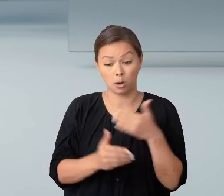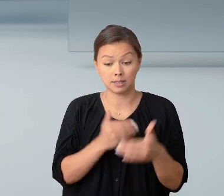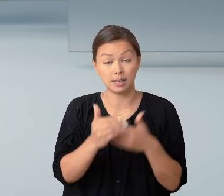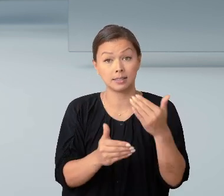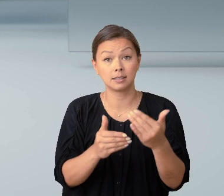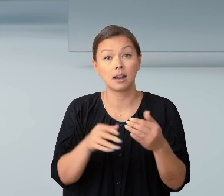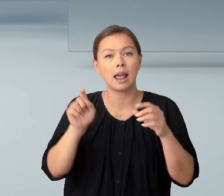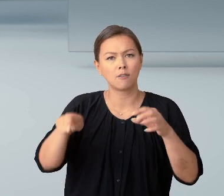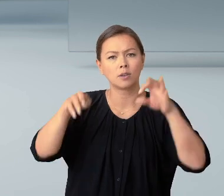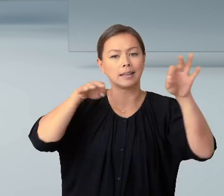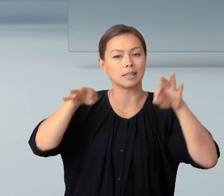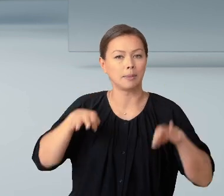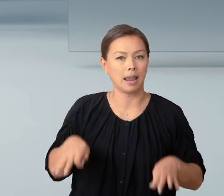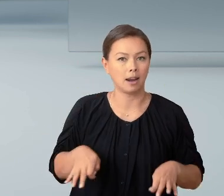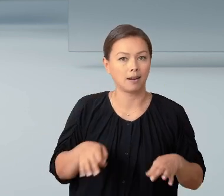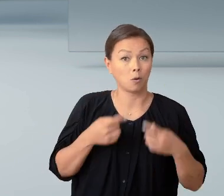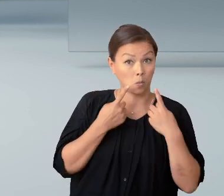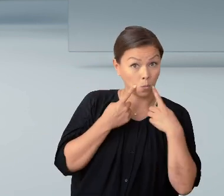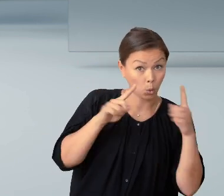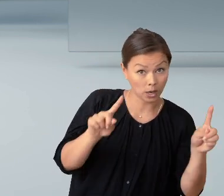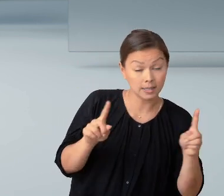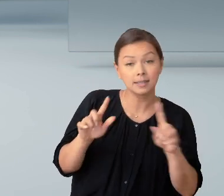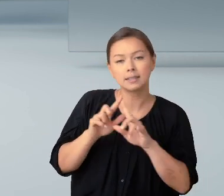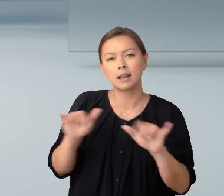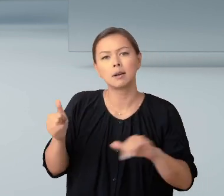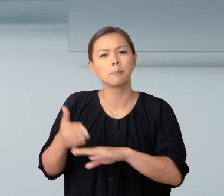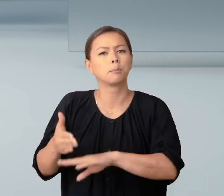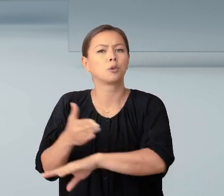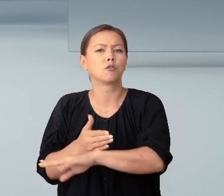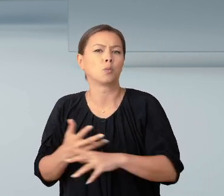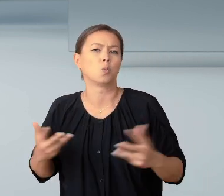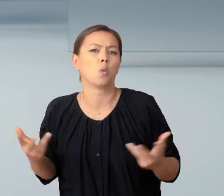to see improved. Workshop how AI and Copilot can add value and